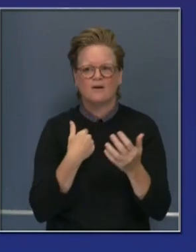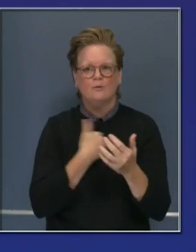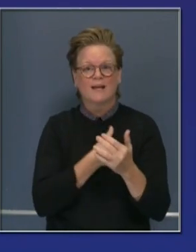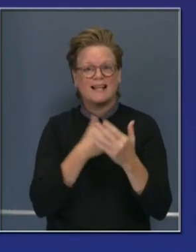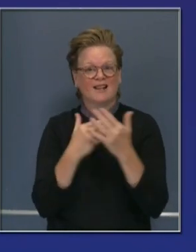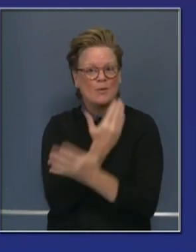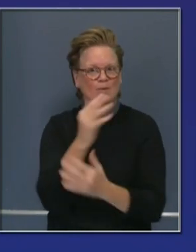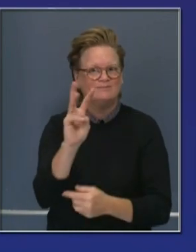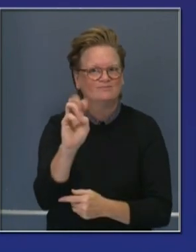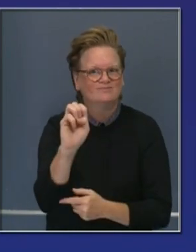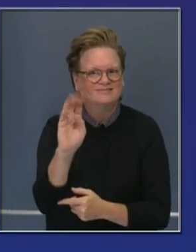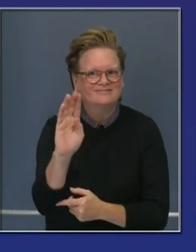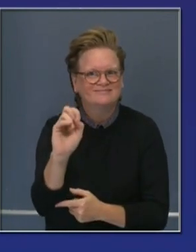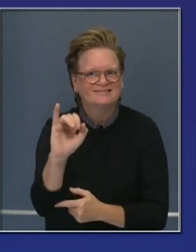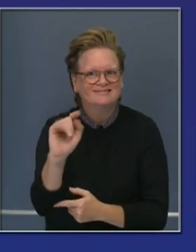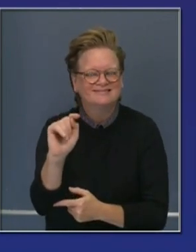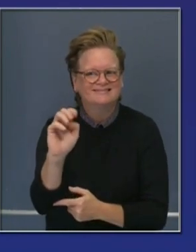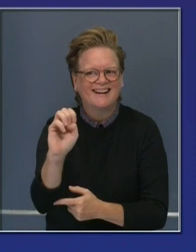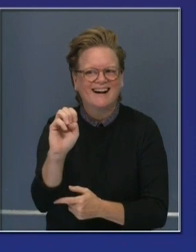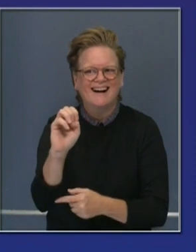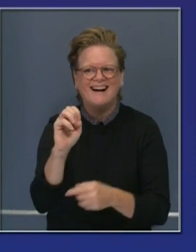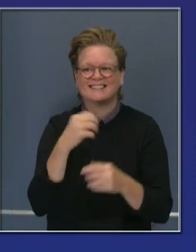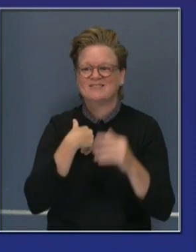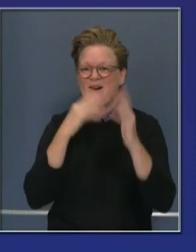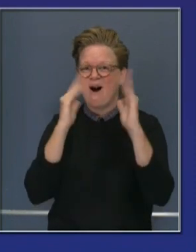SO WE CAN SHARE WITH YOU, THE